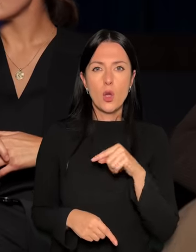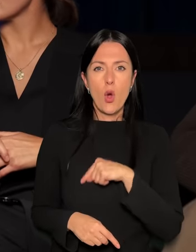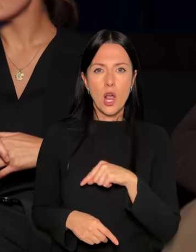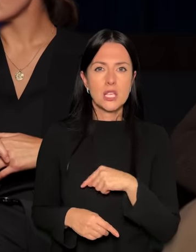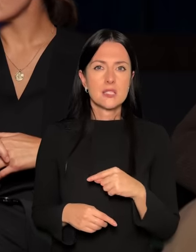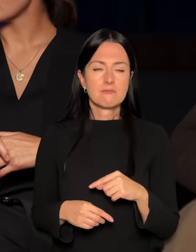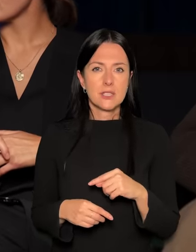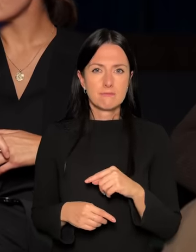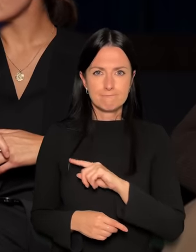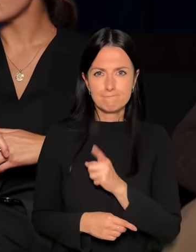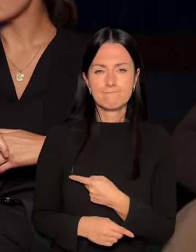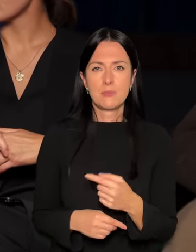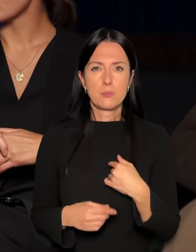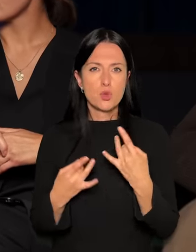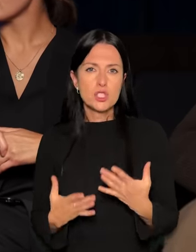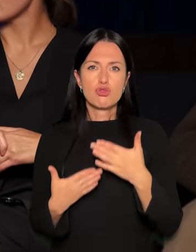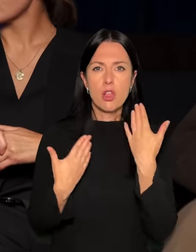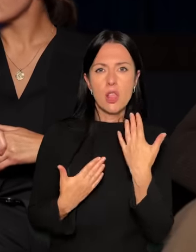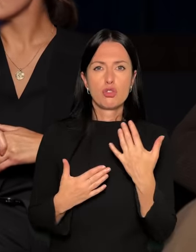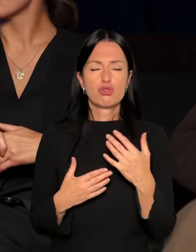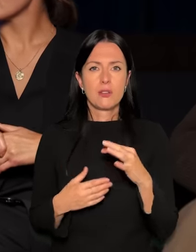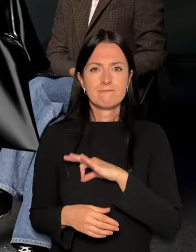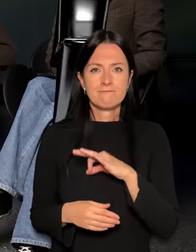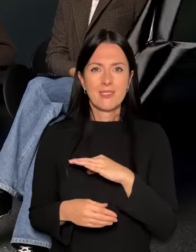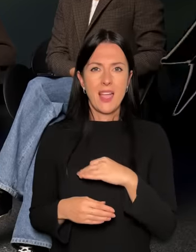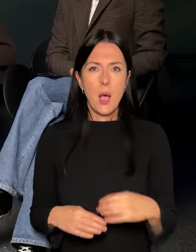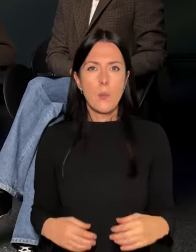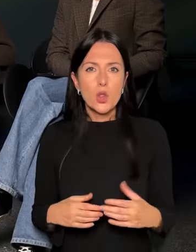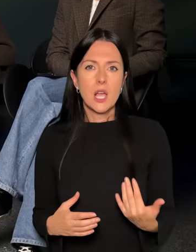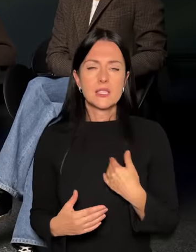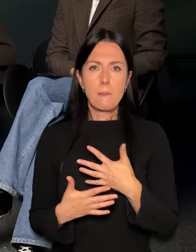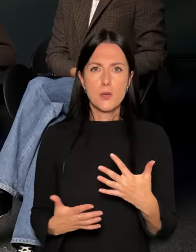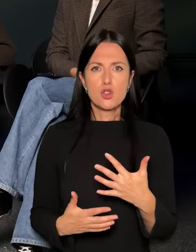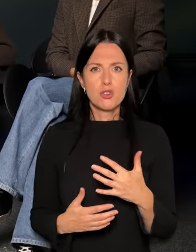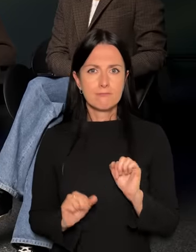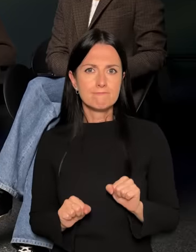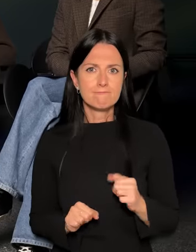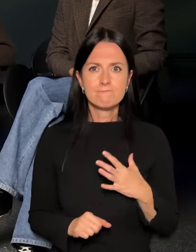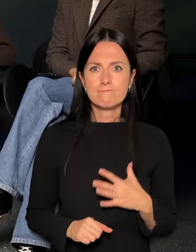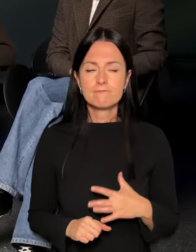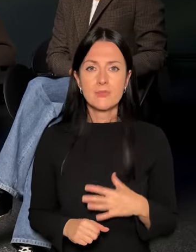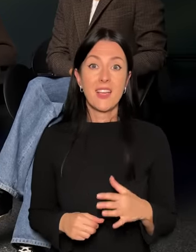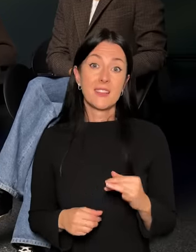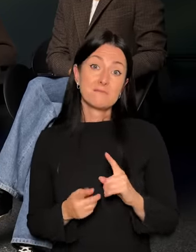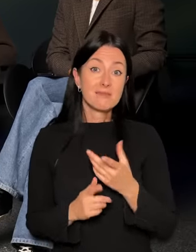It became easier for me to walk on prosthetics. I became more resilient. And I just became more beautiful.